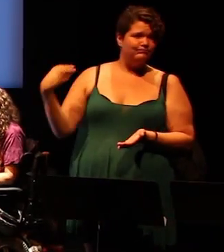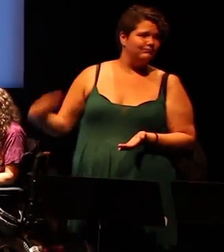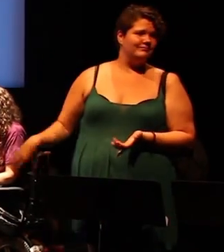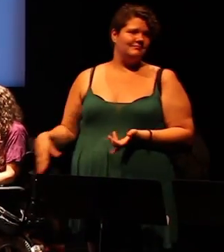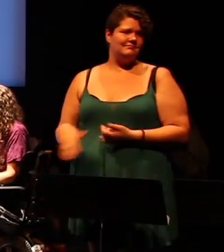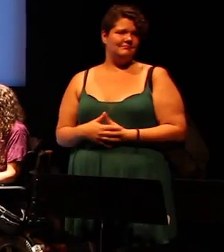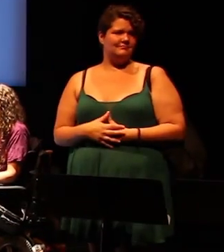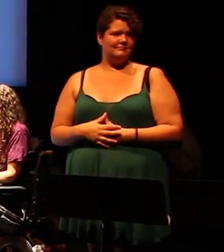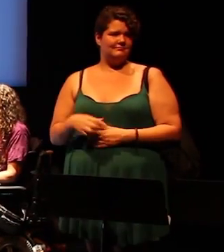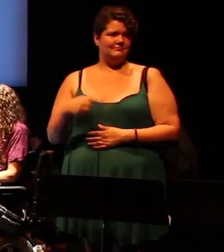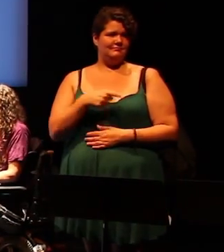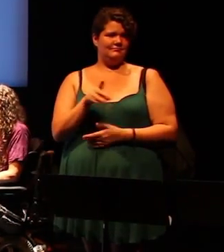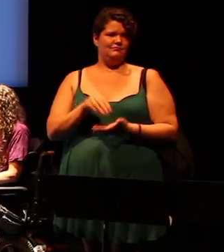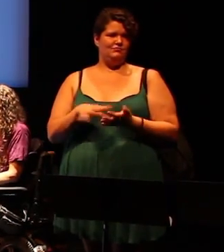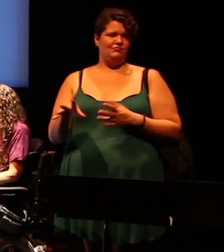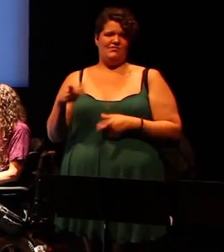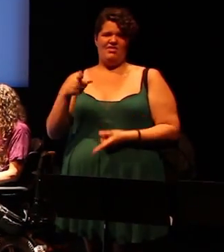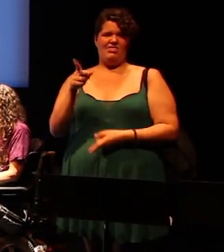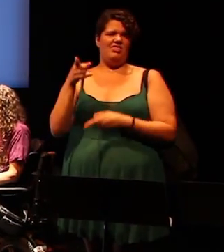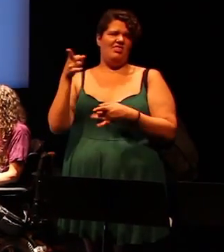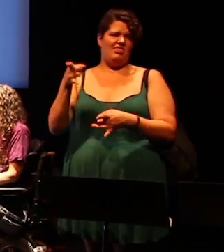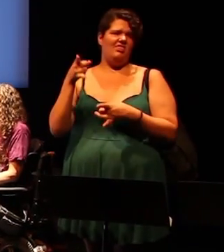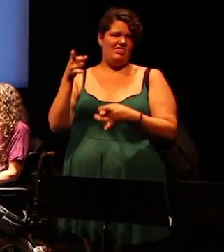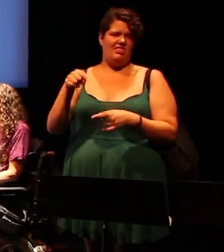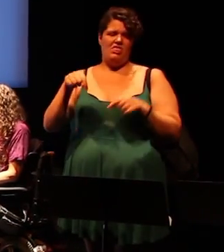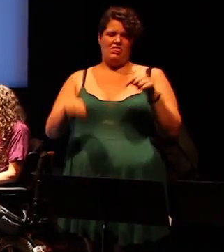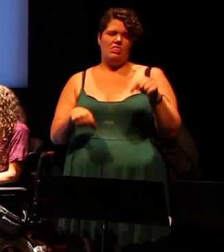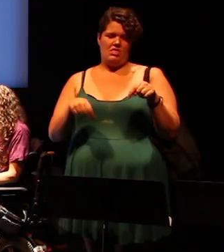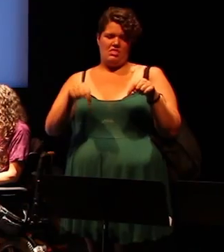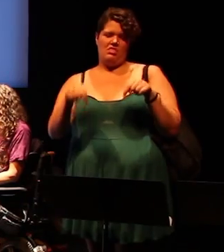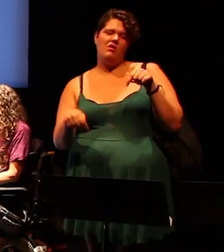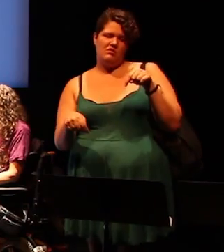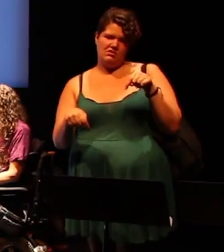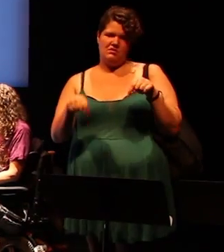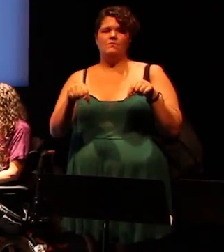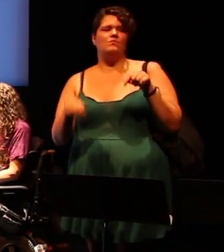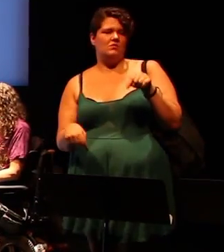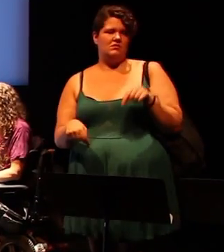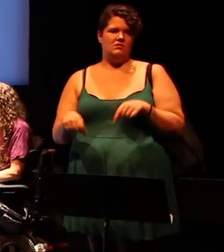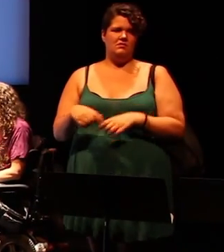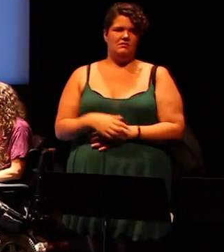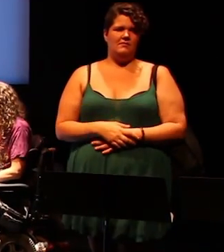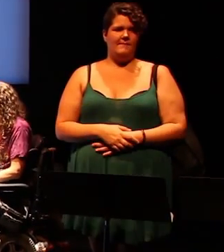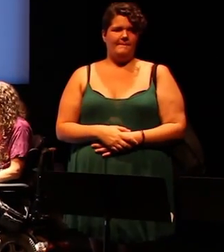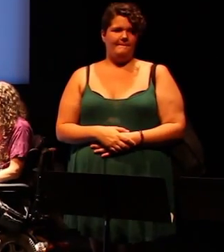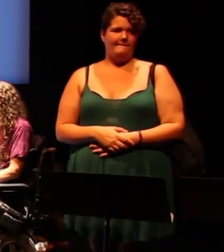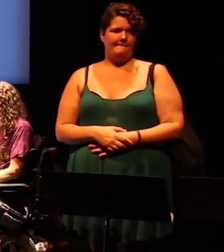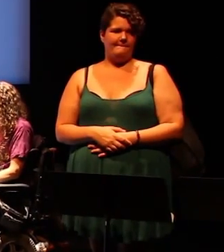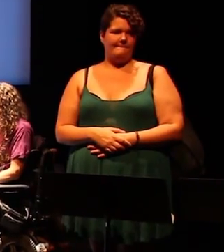They call me: crooked. Crooked! One very pretty blonde girl